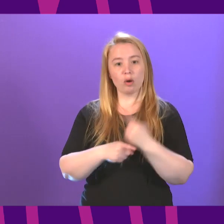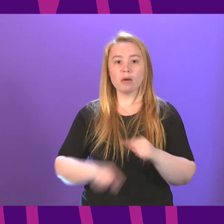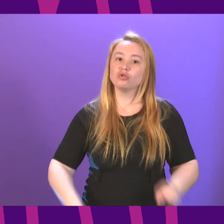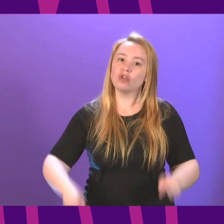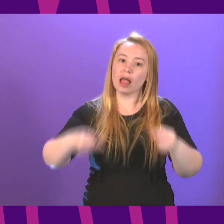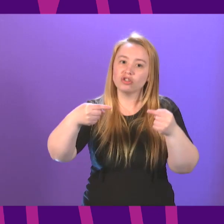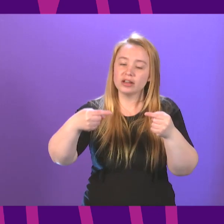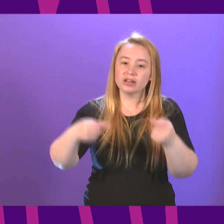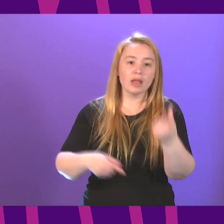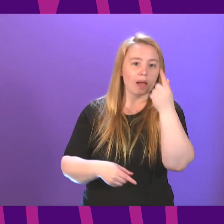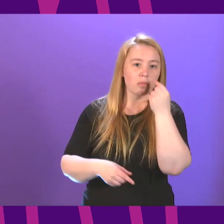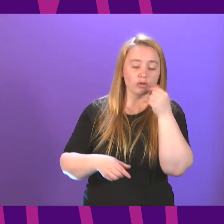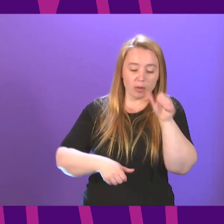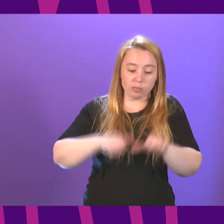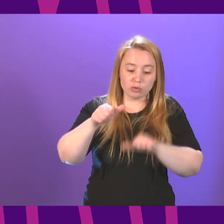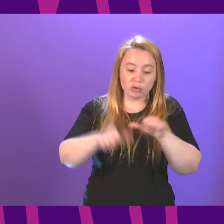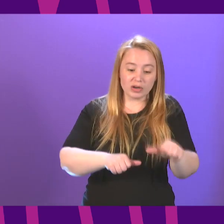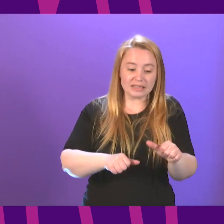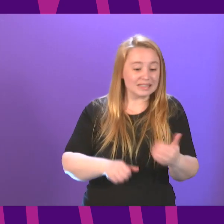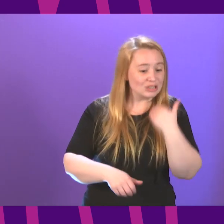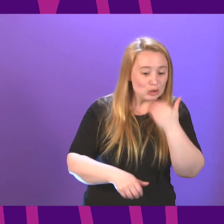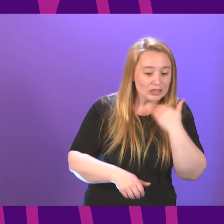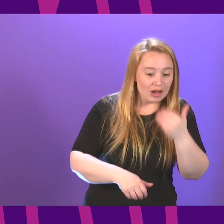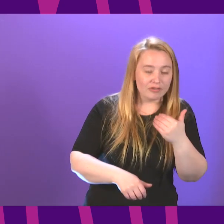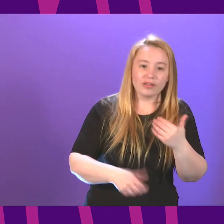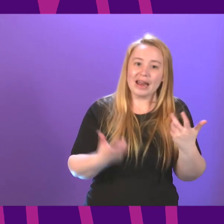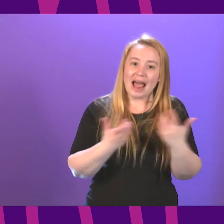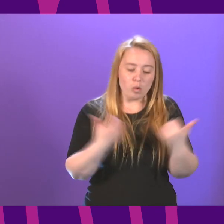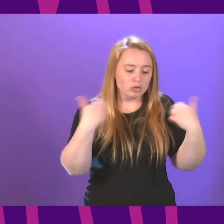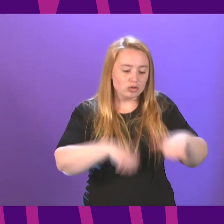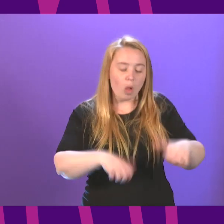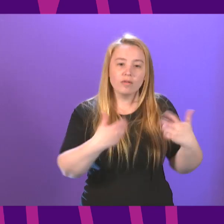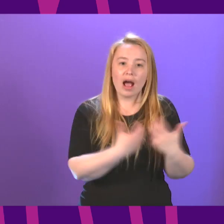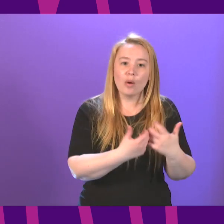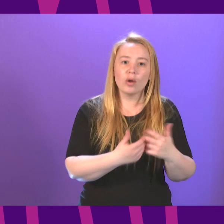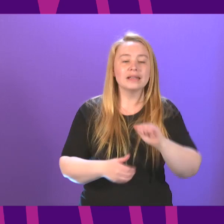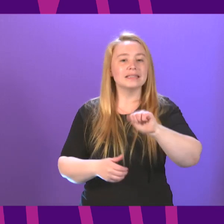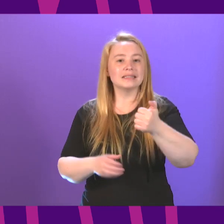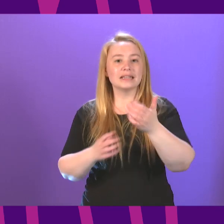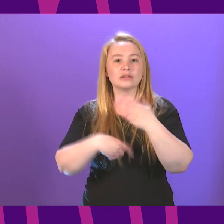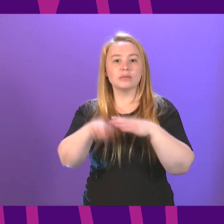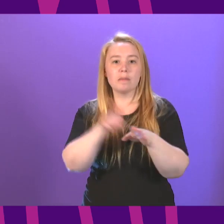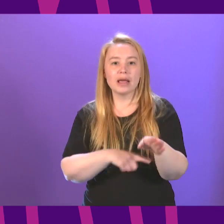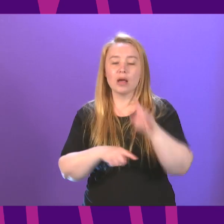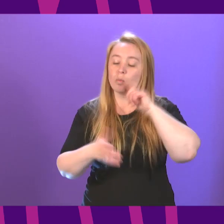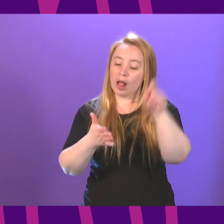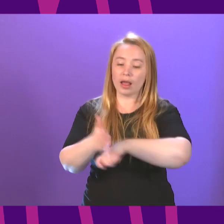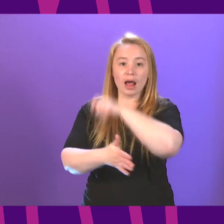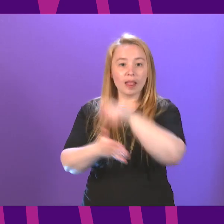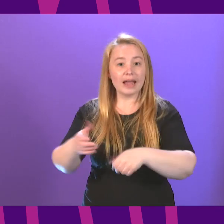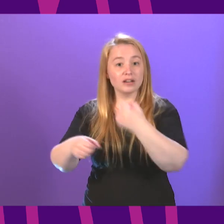made enough progress and what we intend to do about that. On 6 May, people in Scotland will make their decision. They will either re-elect this Government or they will not. That is